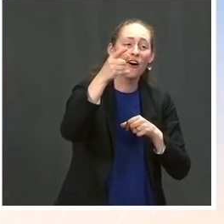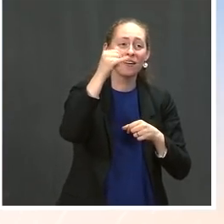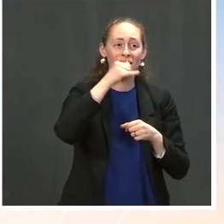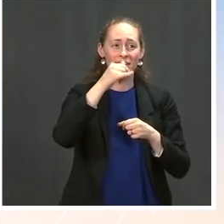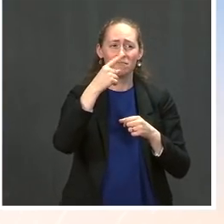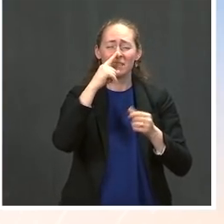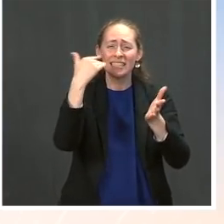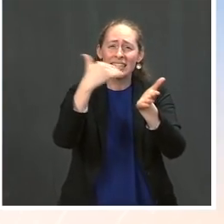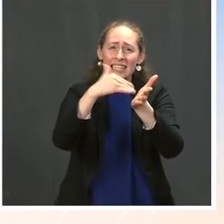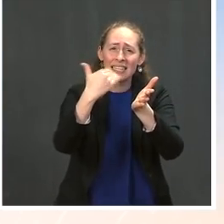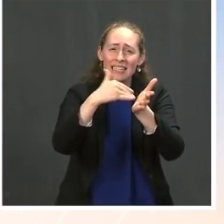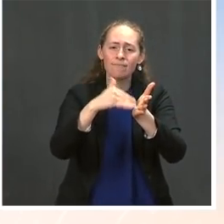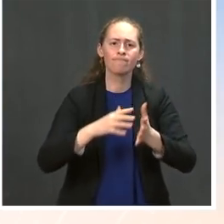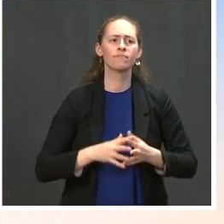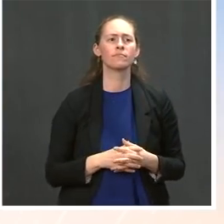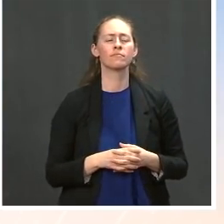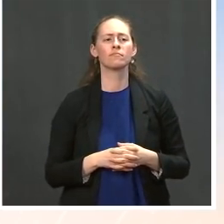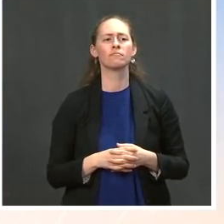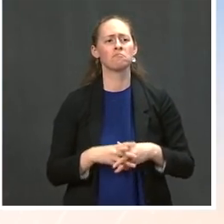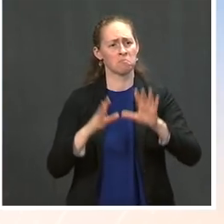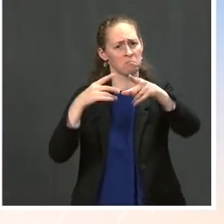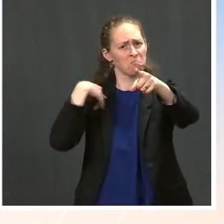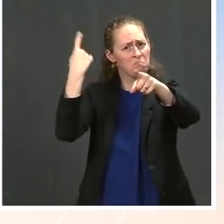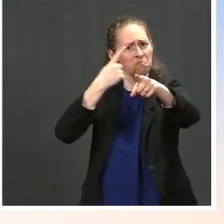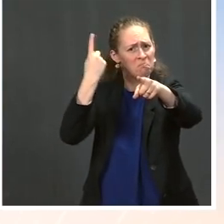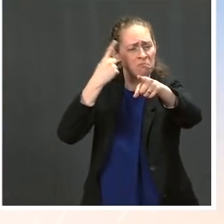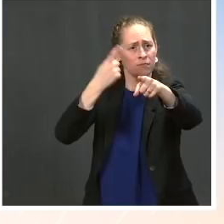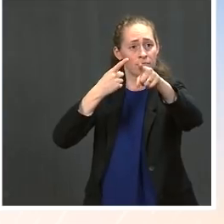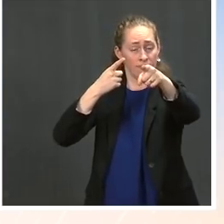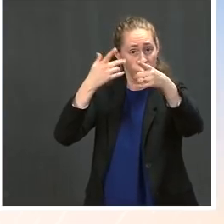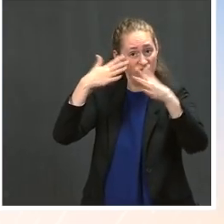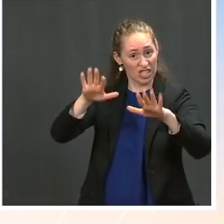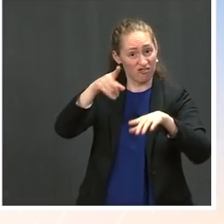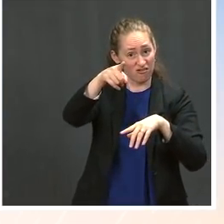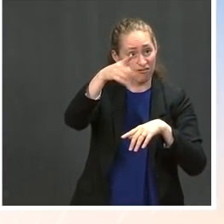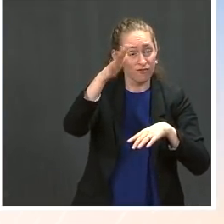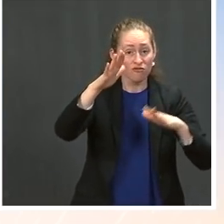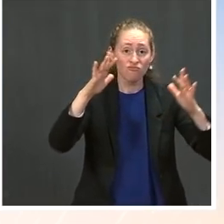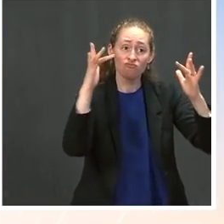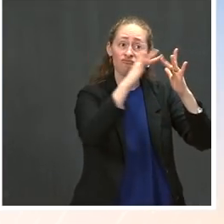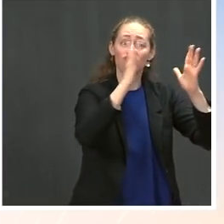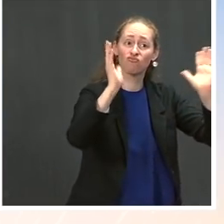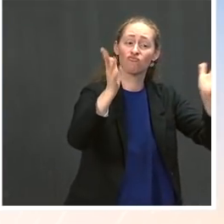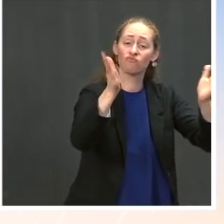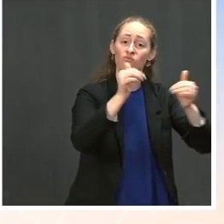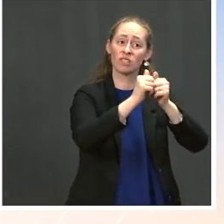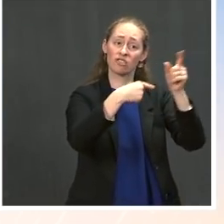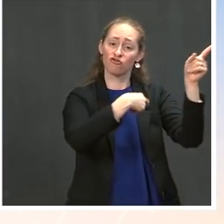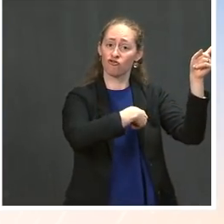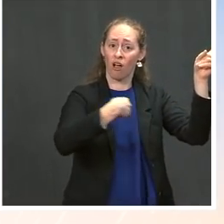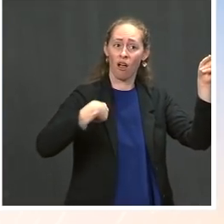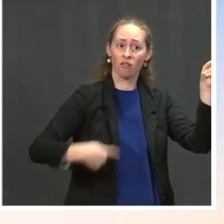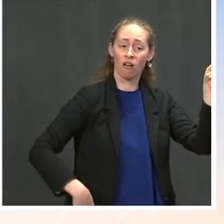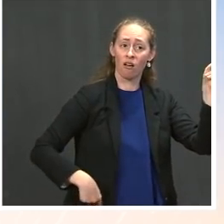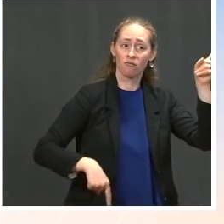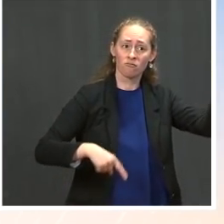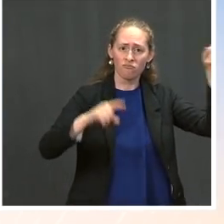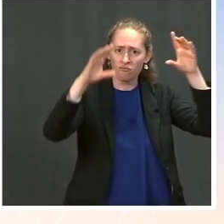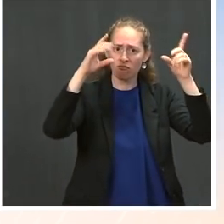The Press: Yeah. You have reached out to Chinese -- even the President has spoken to the Chinese President. They're having several rounds of talks of -- over the phone with the Chinese.